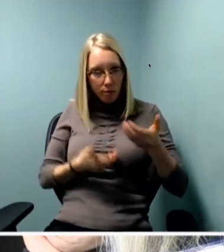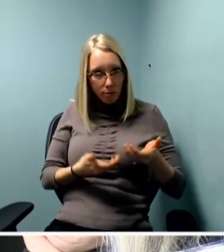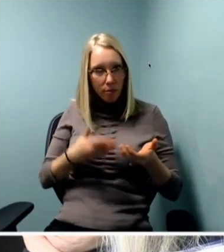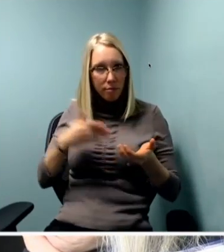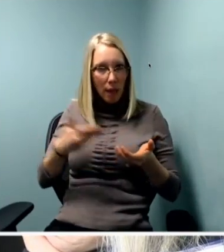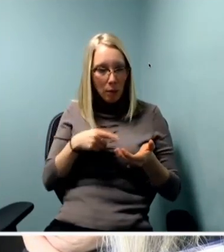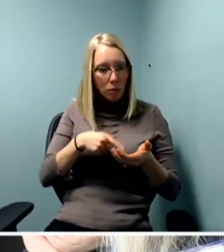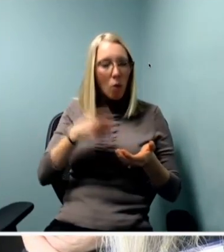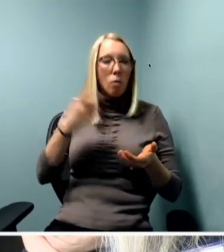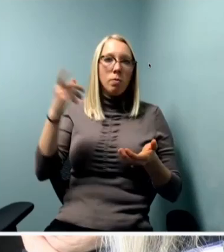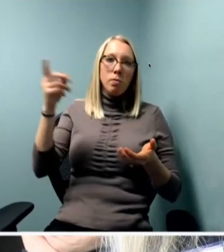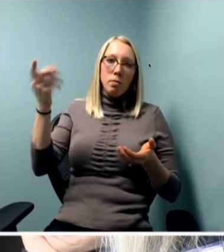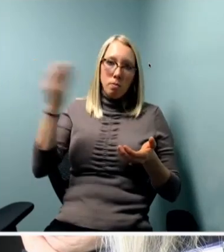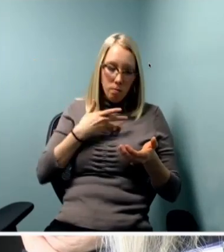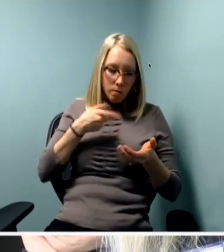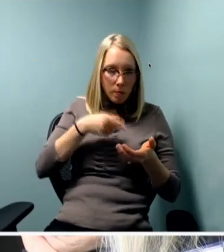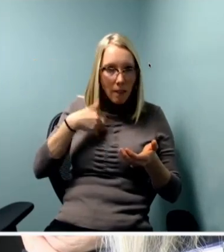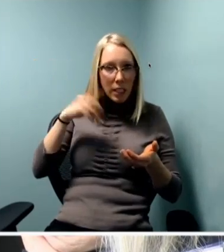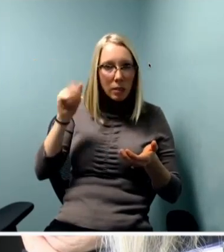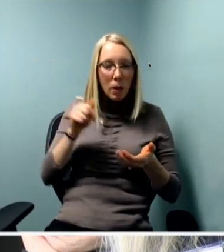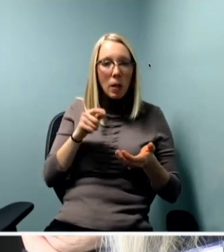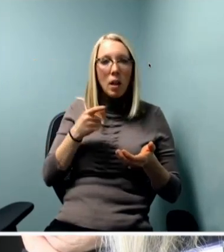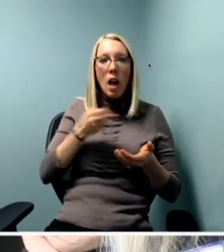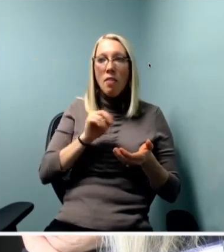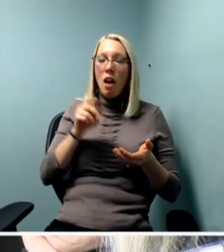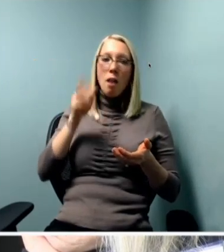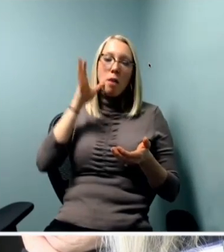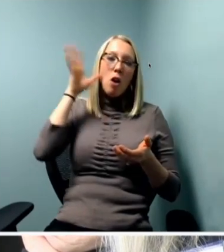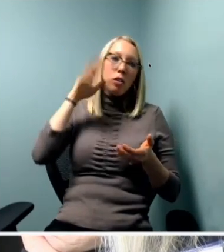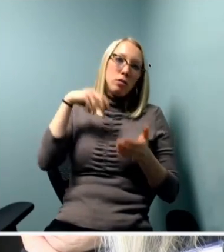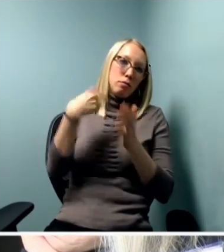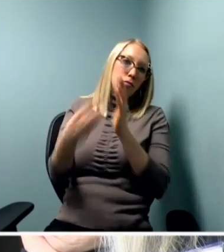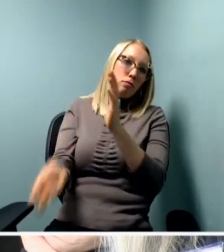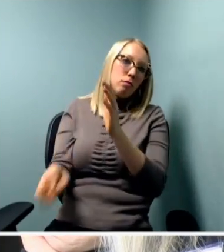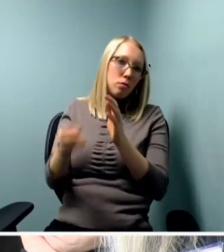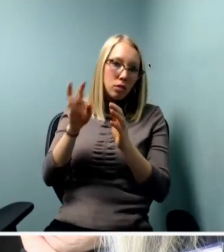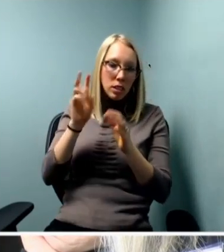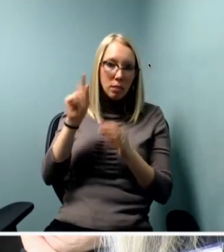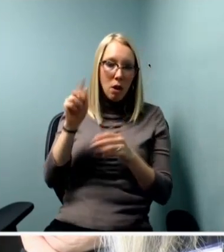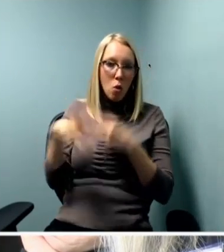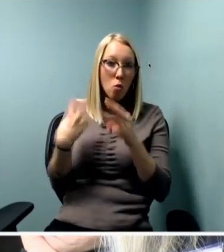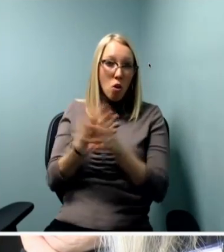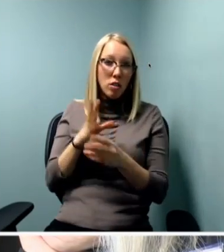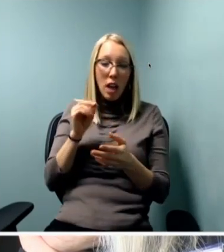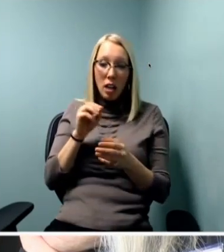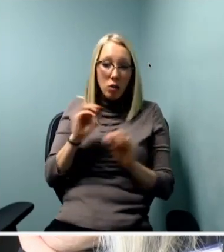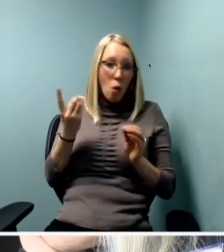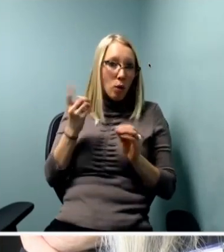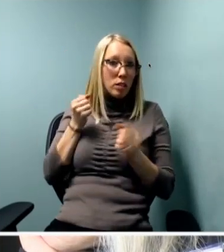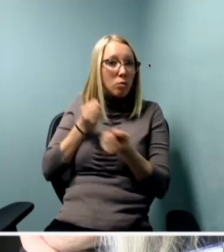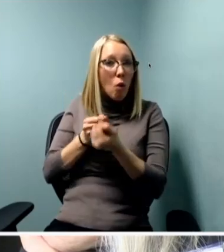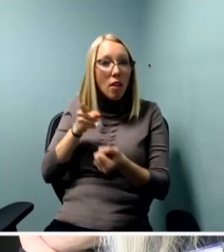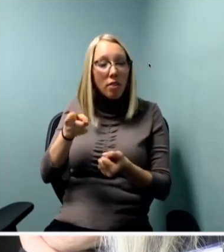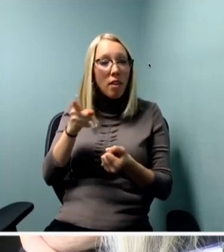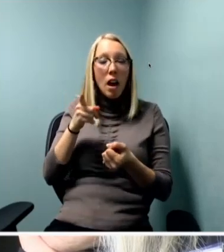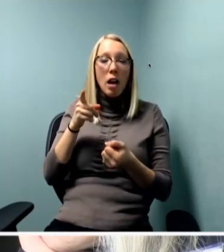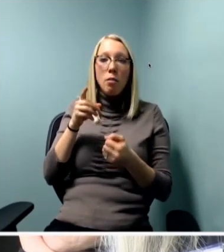and they go down the rabbit hole of the world of disability. And they are never supported, they lose relationships,